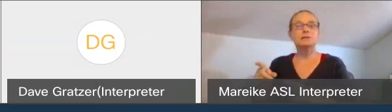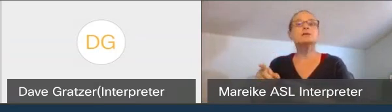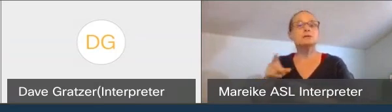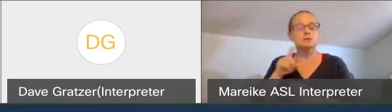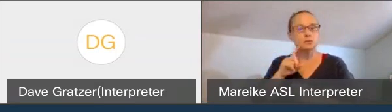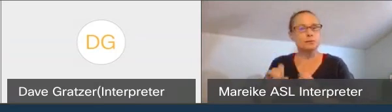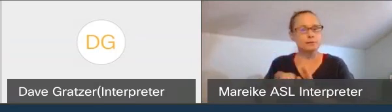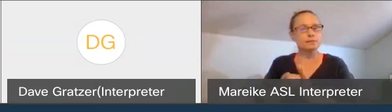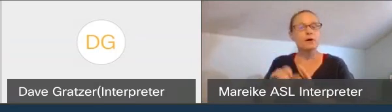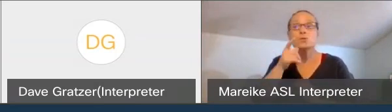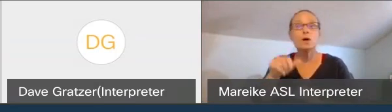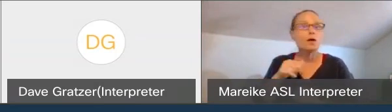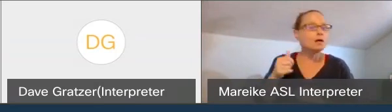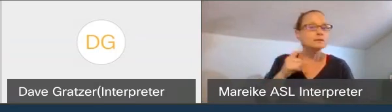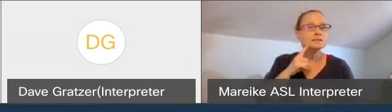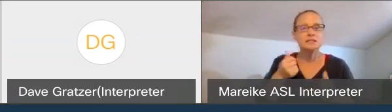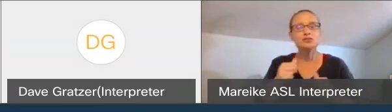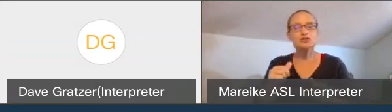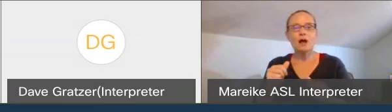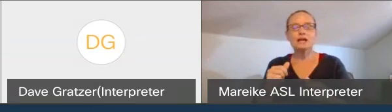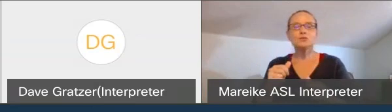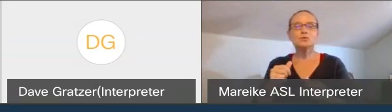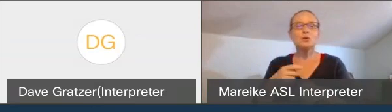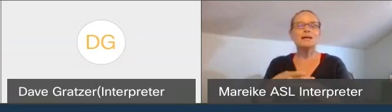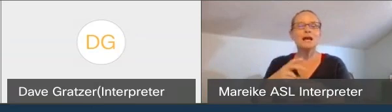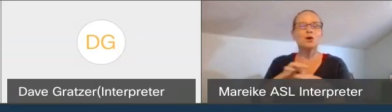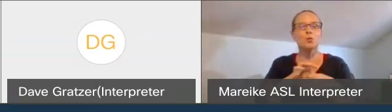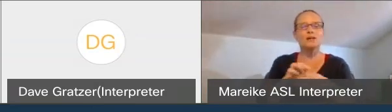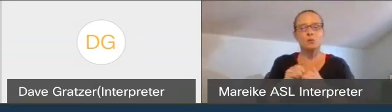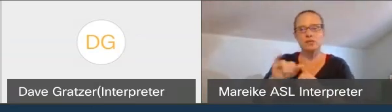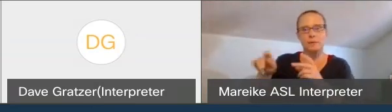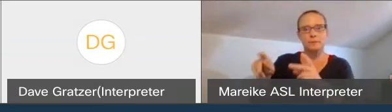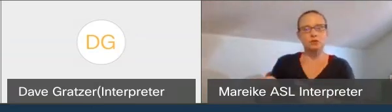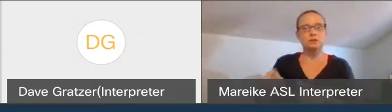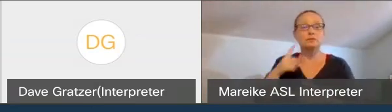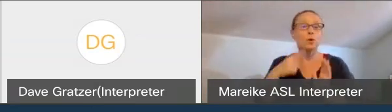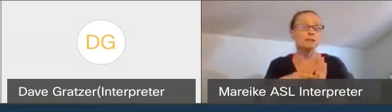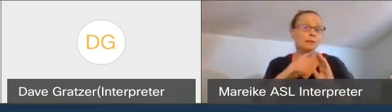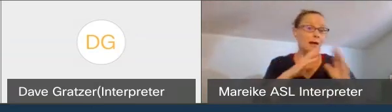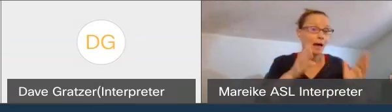uh, who else is trying to care coordinate this individual and for example, housing, food,